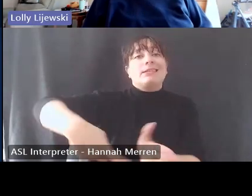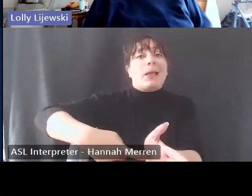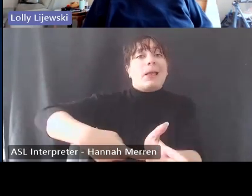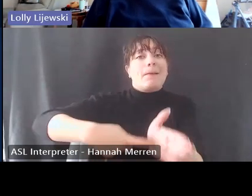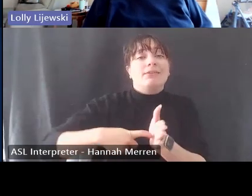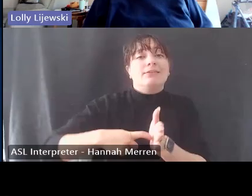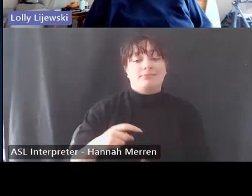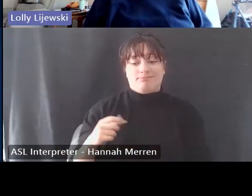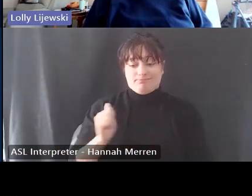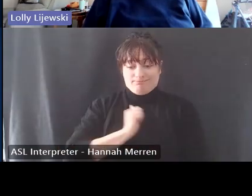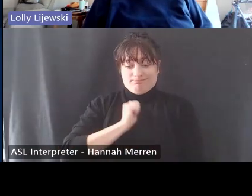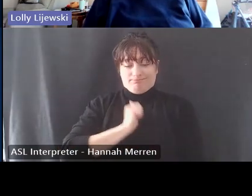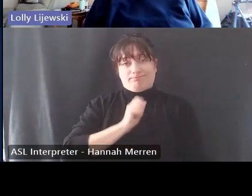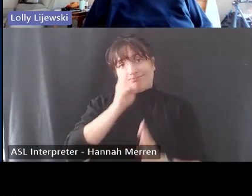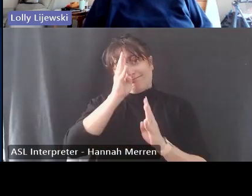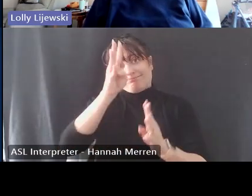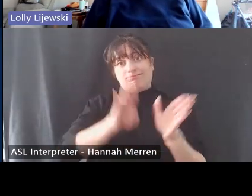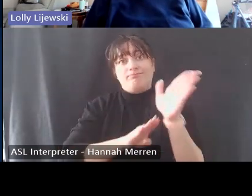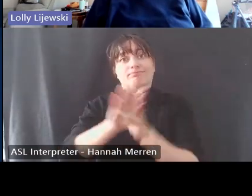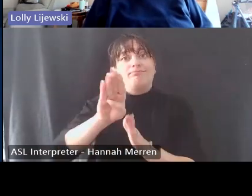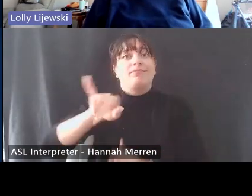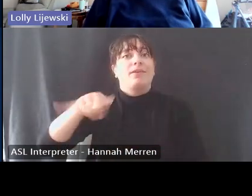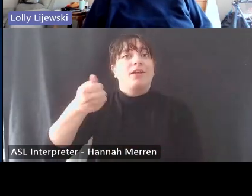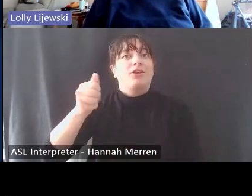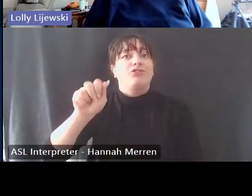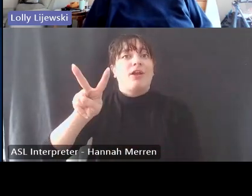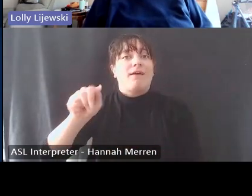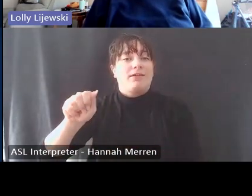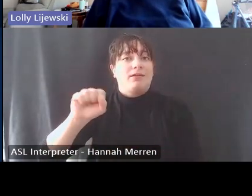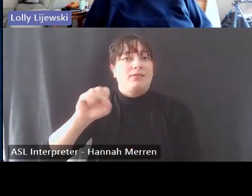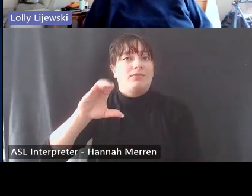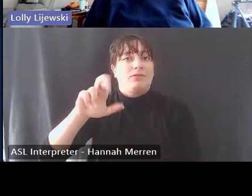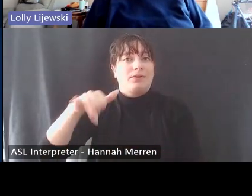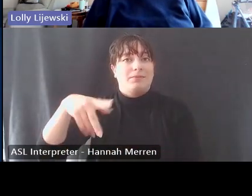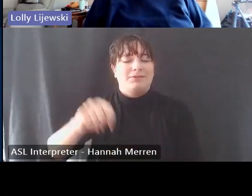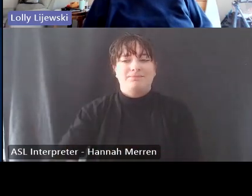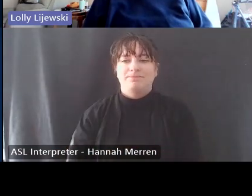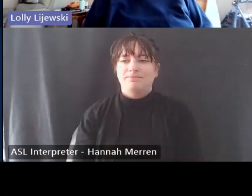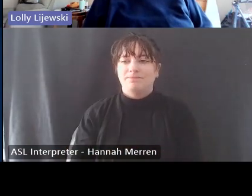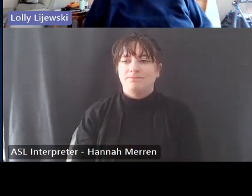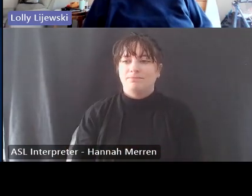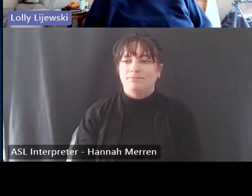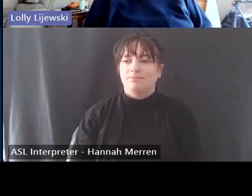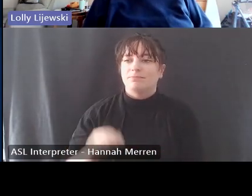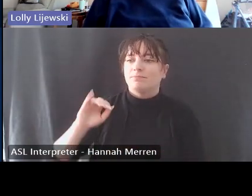Thank you. Next question is, Jason mentioned Brandon Biggs.